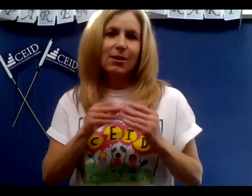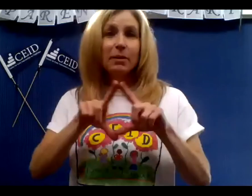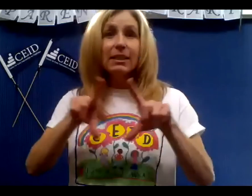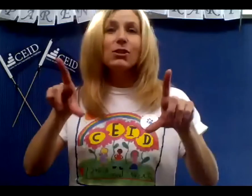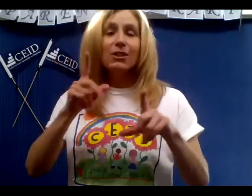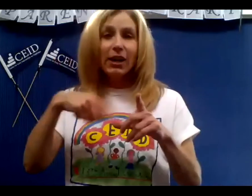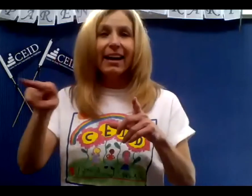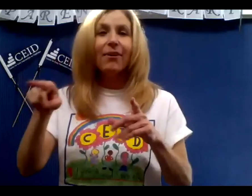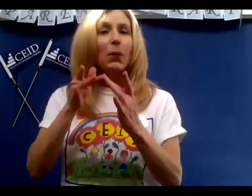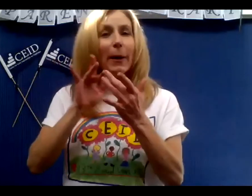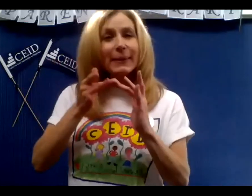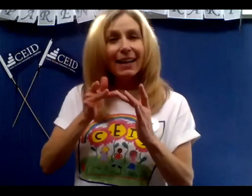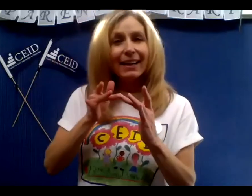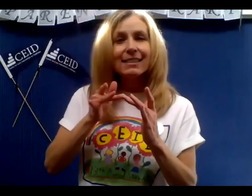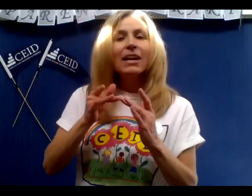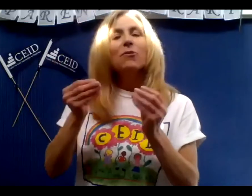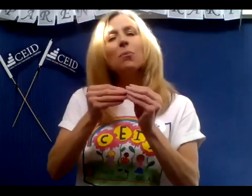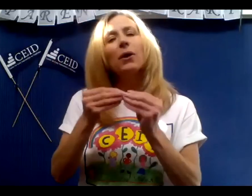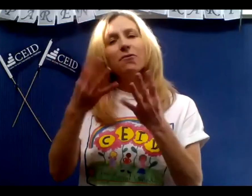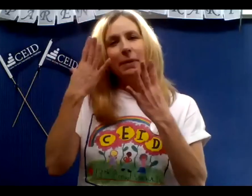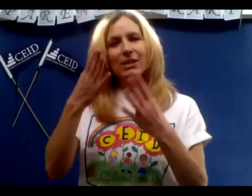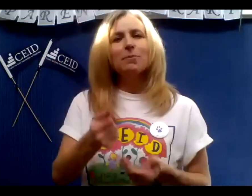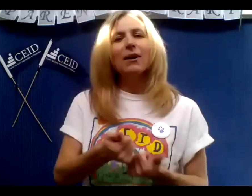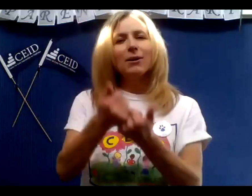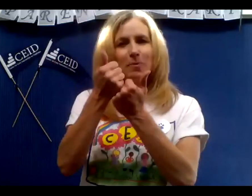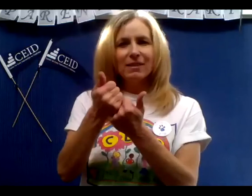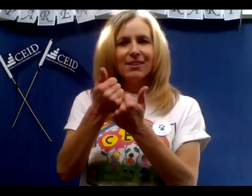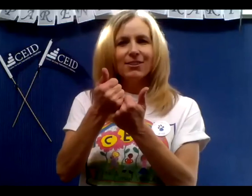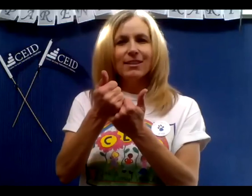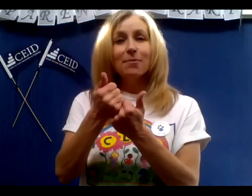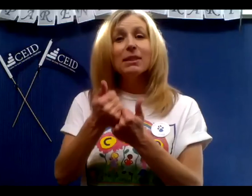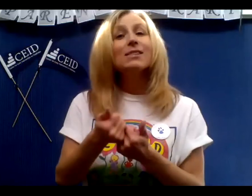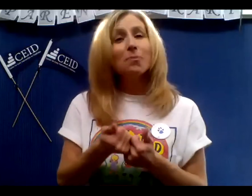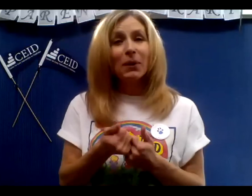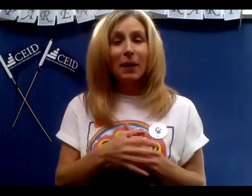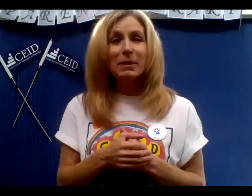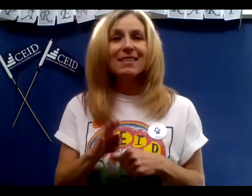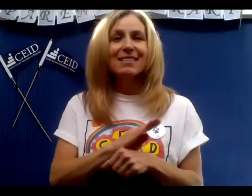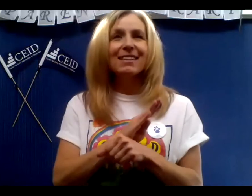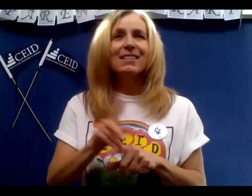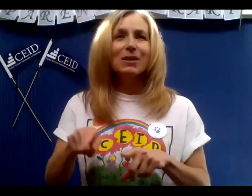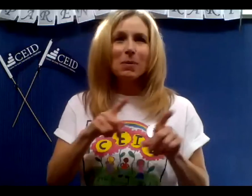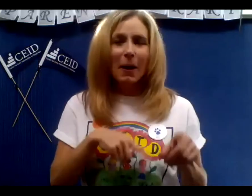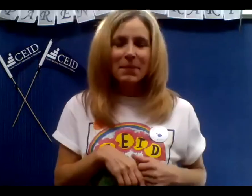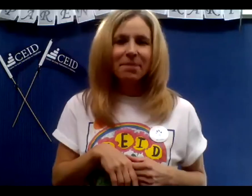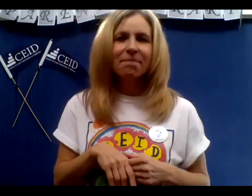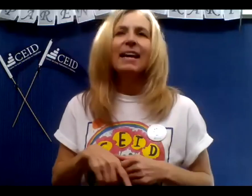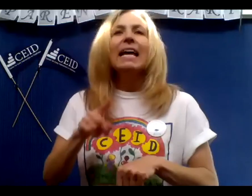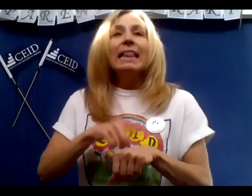So please check out our website for more information about our sponsors, and please support their businesses as well.